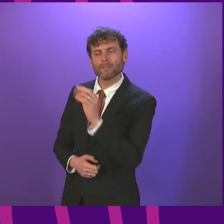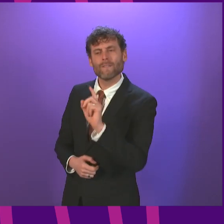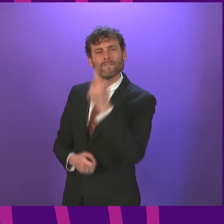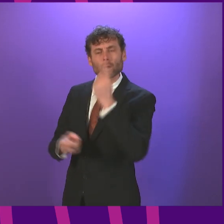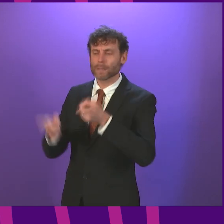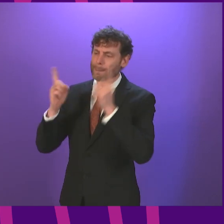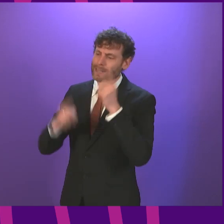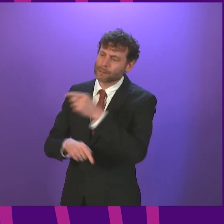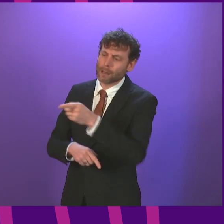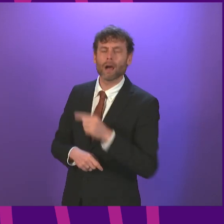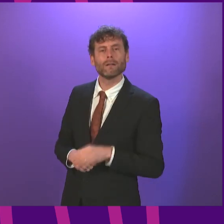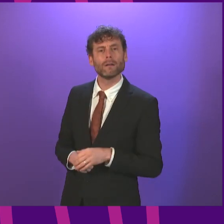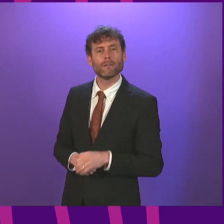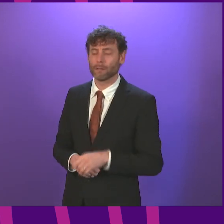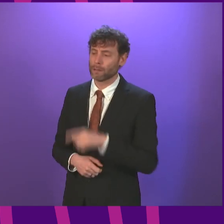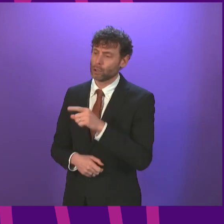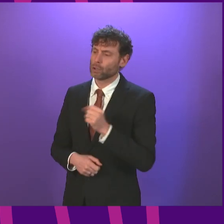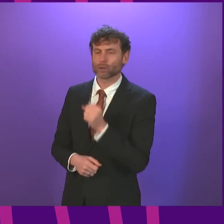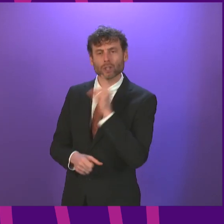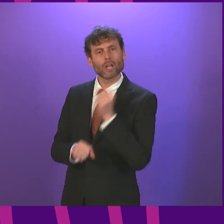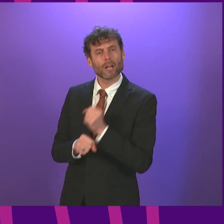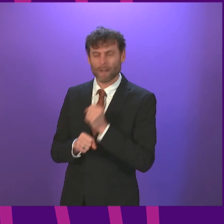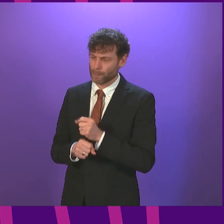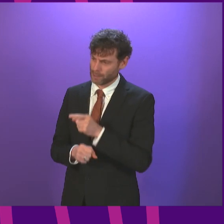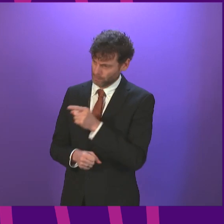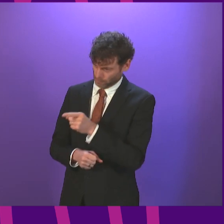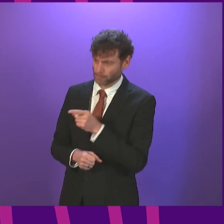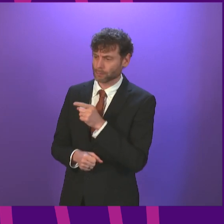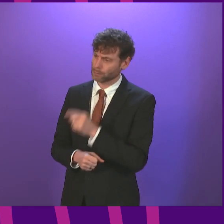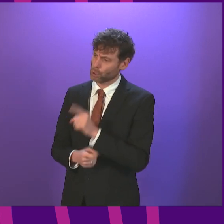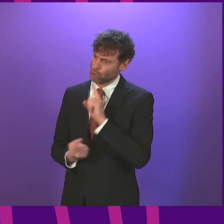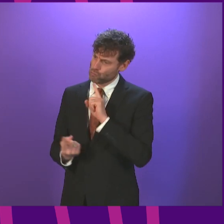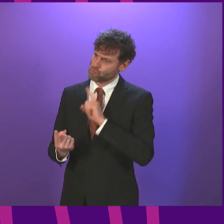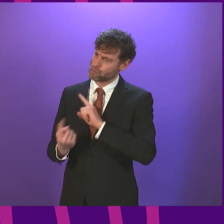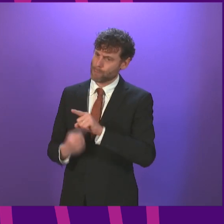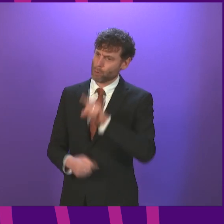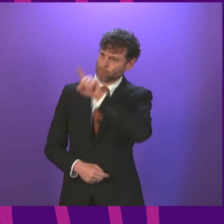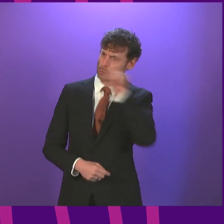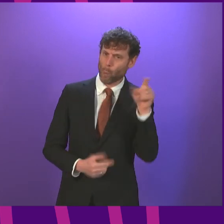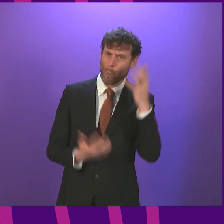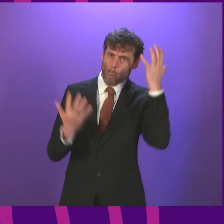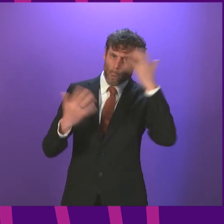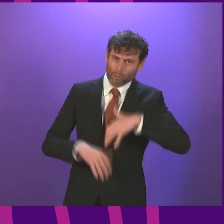Government's response is to reported concerns expressed by the construction, care and hospitality